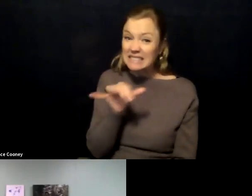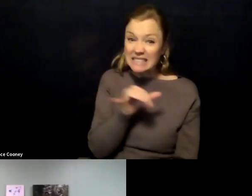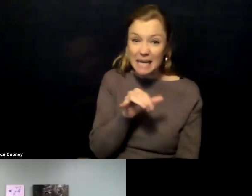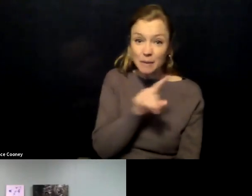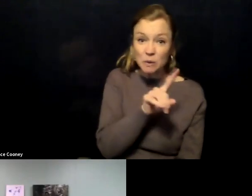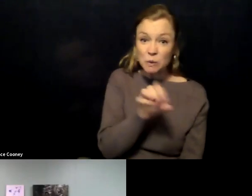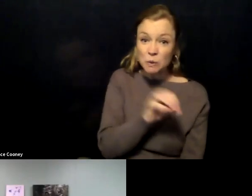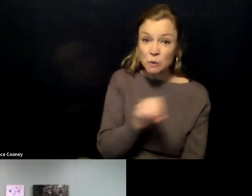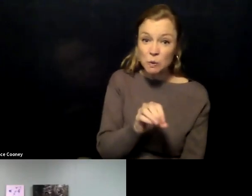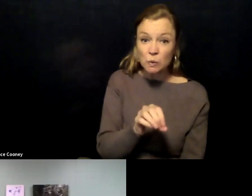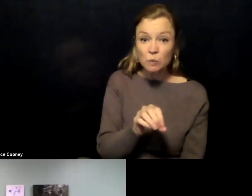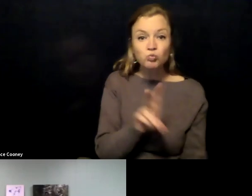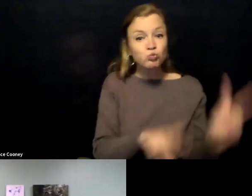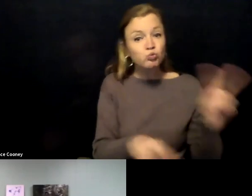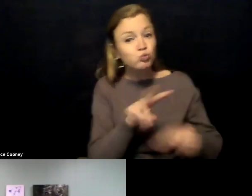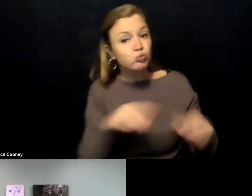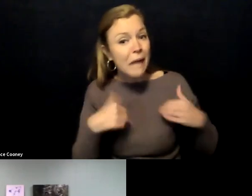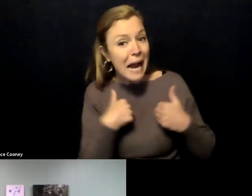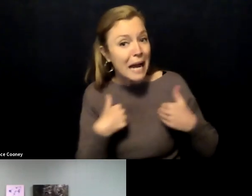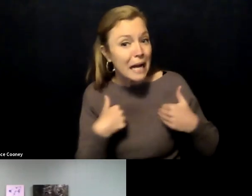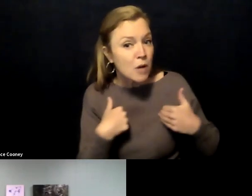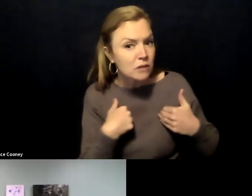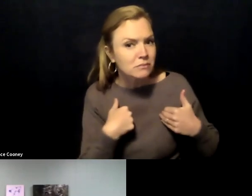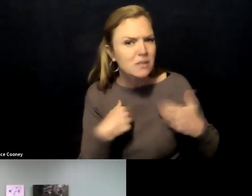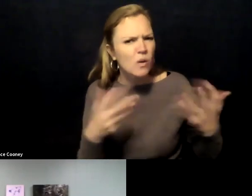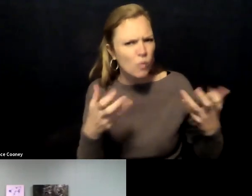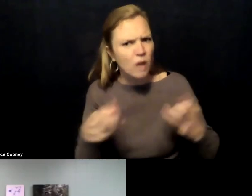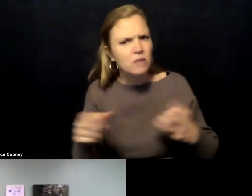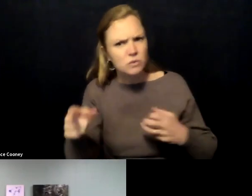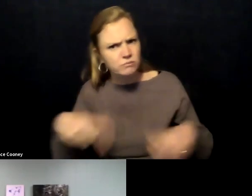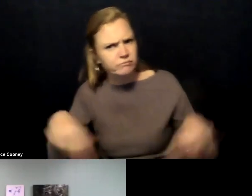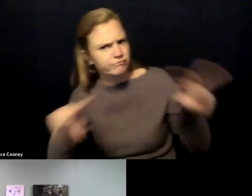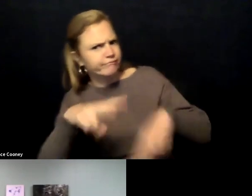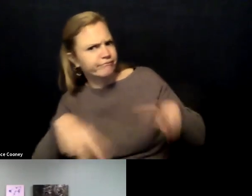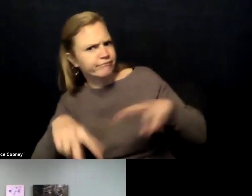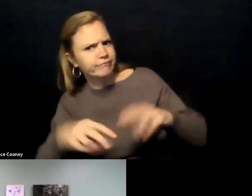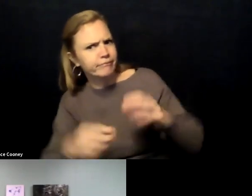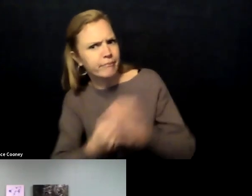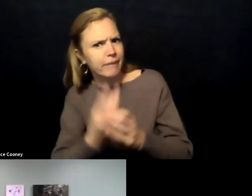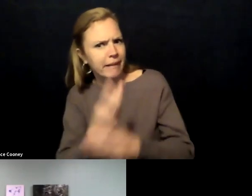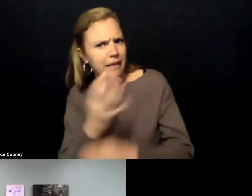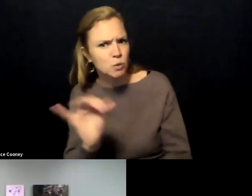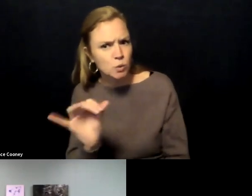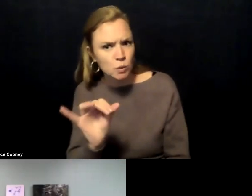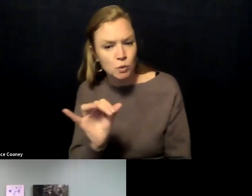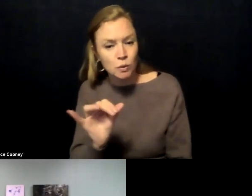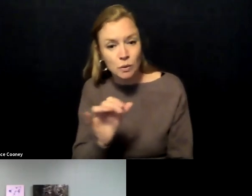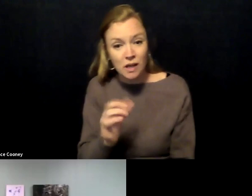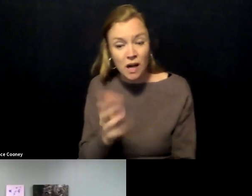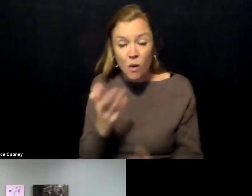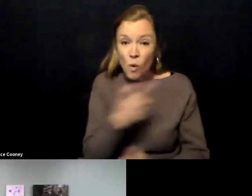Because we really want people to see the relationship between plants and animals, whether the animal is using that